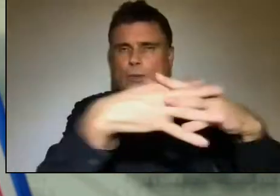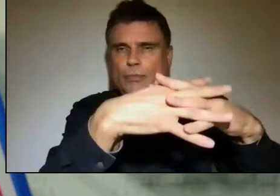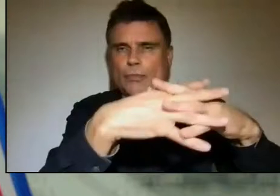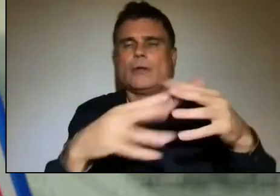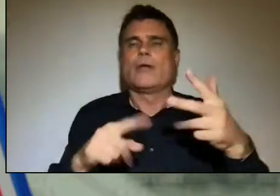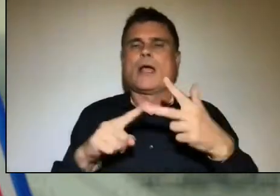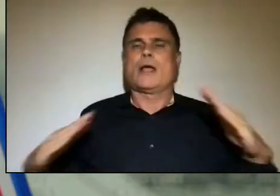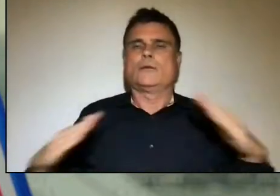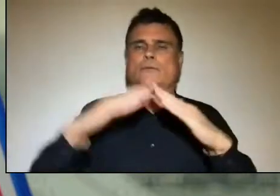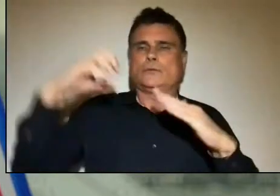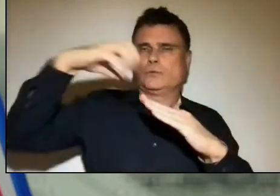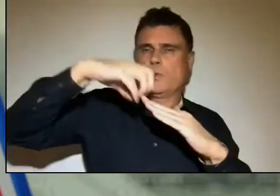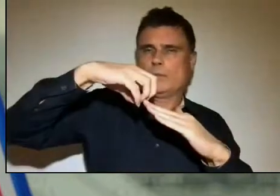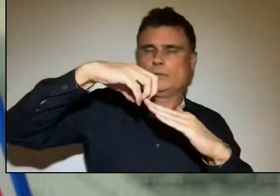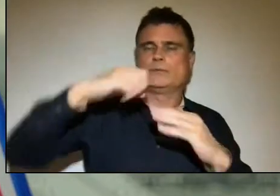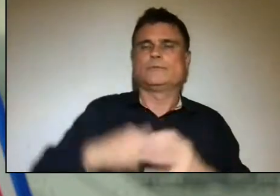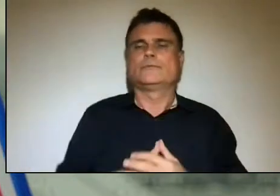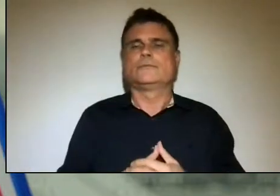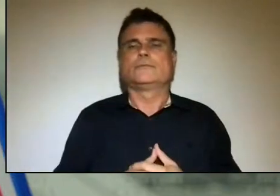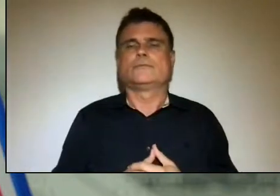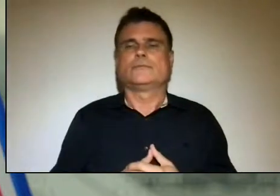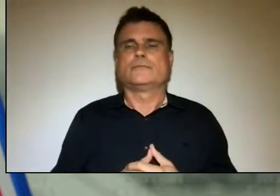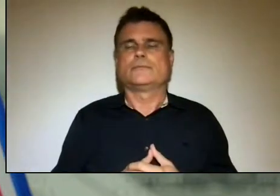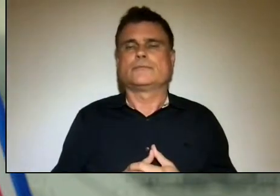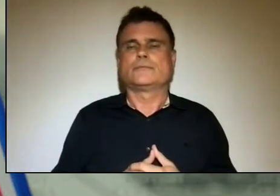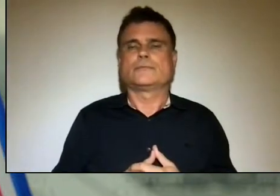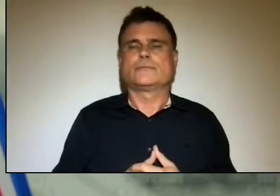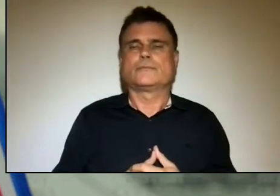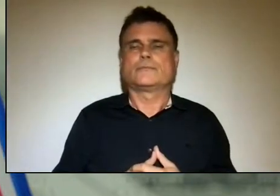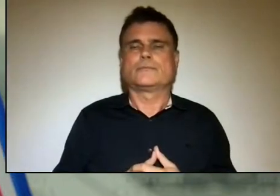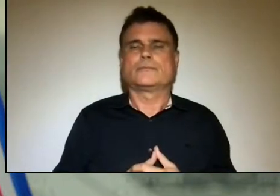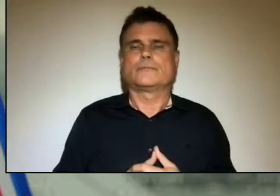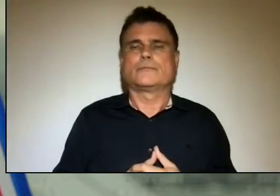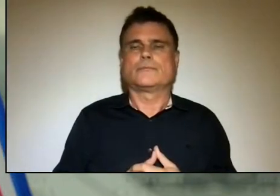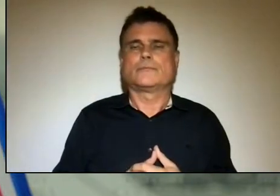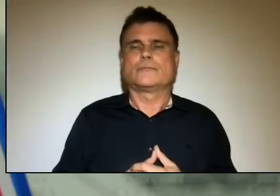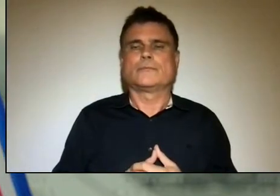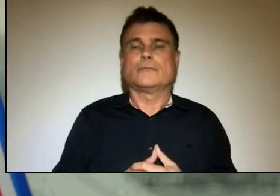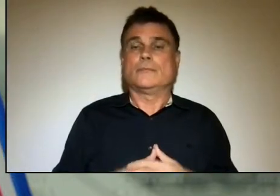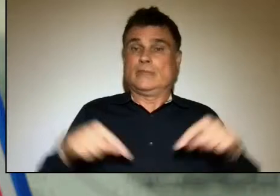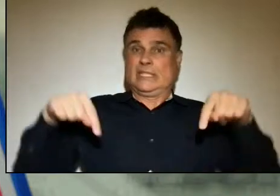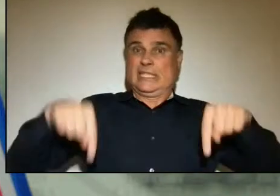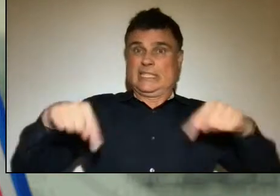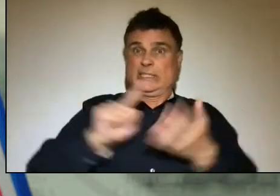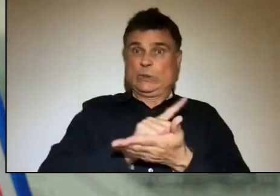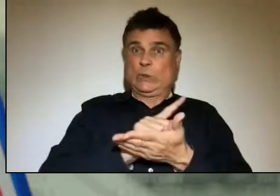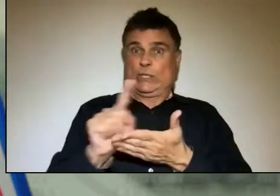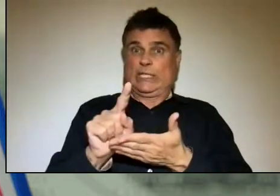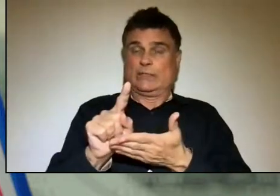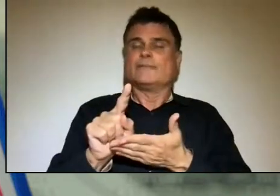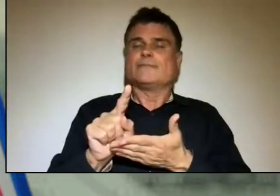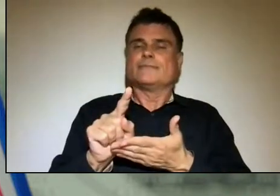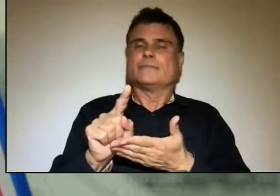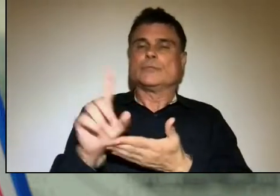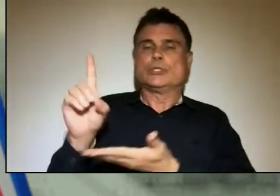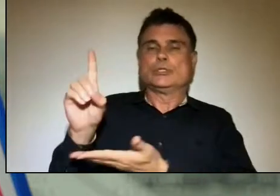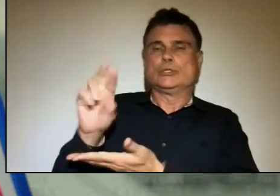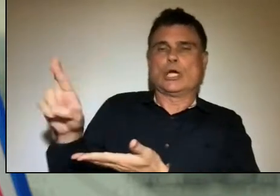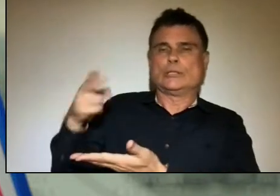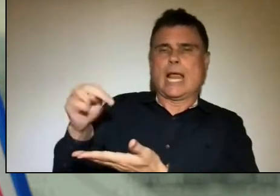Good afternoon. My name is Adrian dix, I'm BC's Minister of health. The Minister of education, Jennifer Whiteside and this is our we're honored to be here otterer tos of the just in terms of an update, what you can both expect today and in terms of schedule the rest of the week,